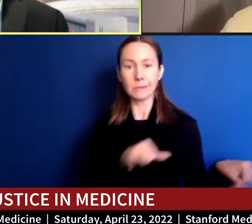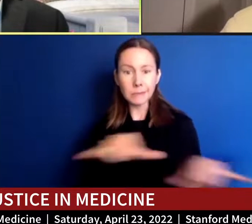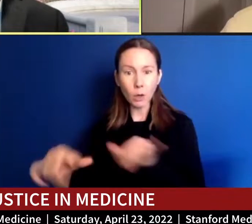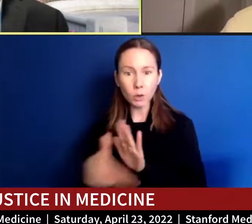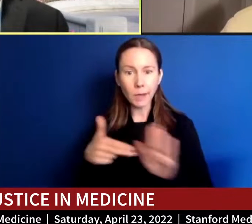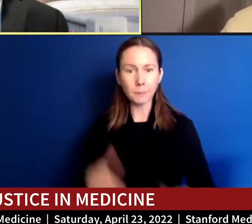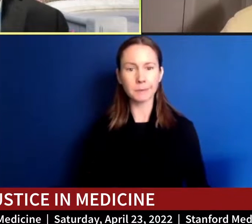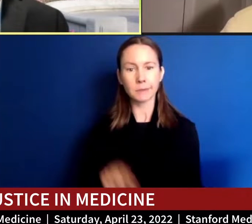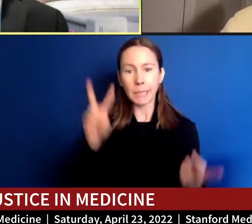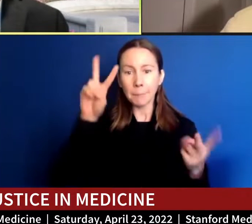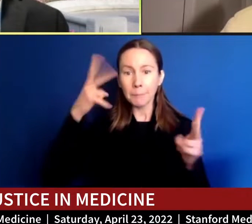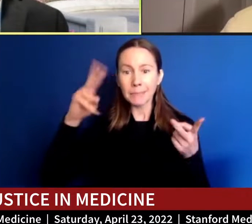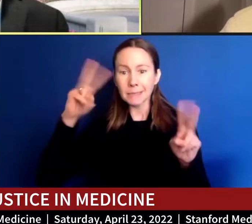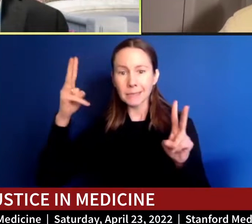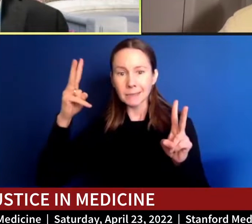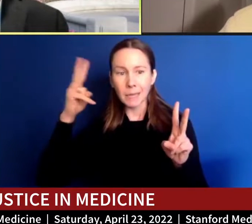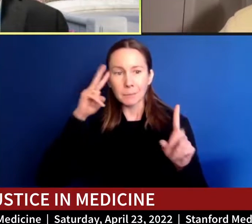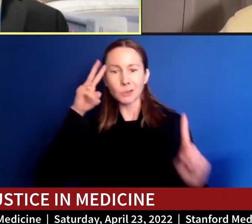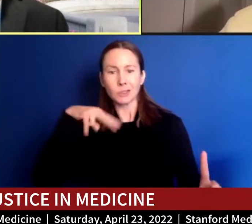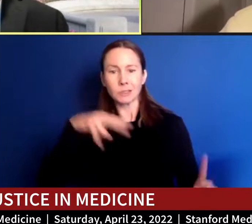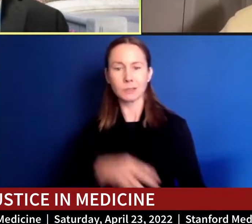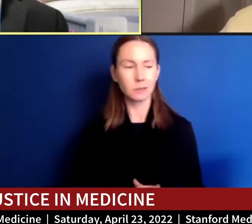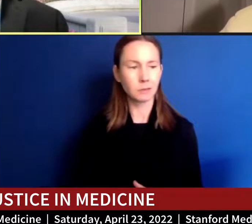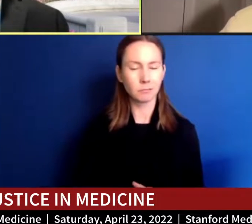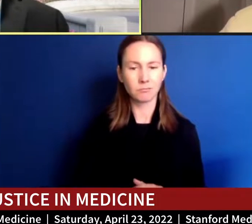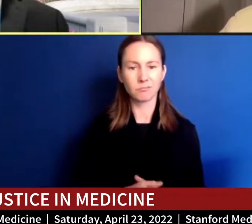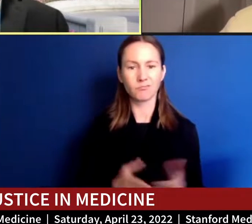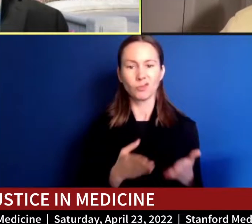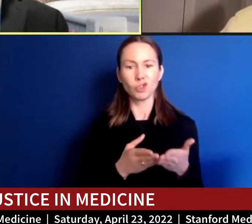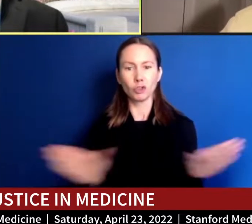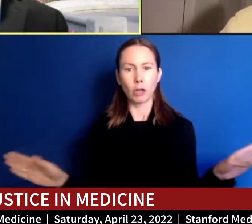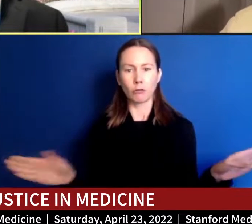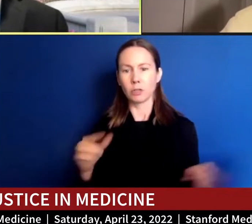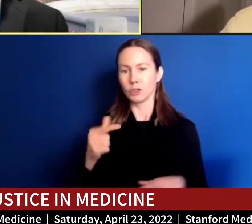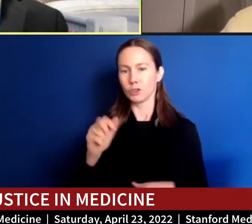generalization, the concept that people with disabilities are inferior,